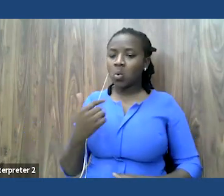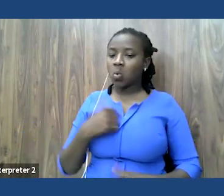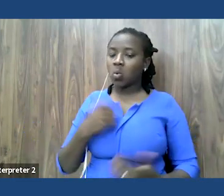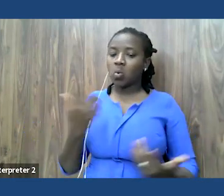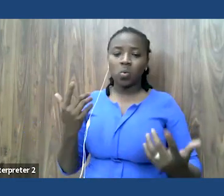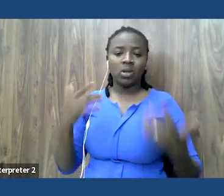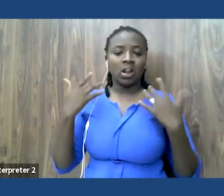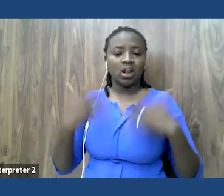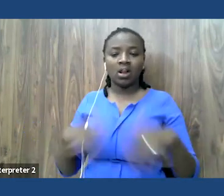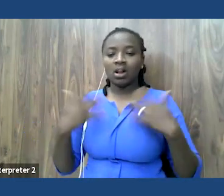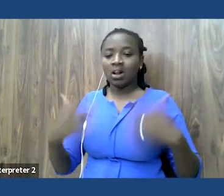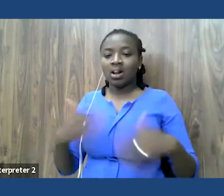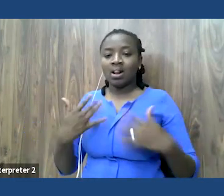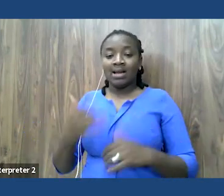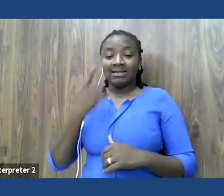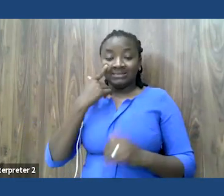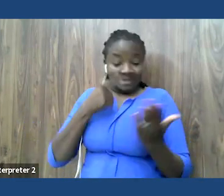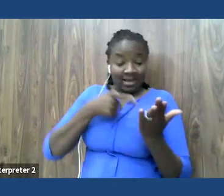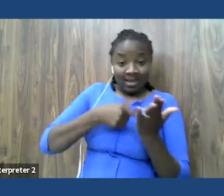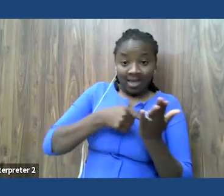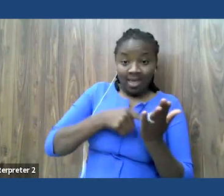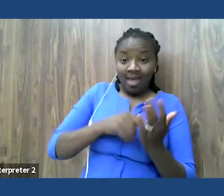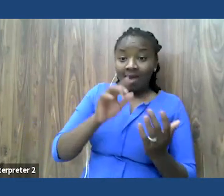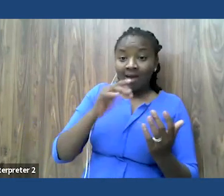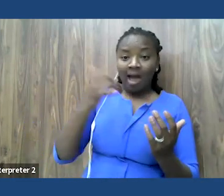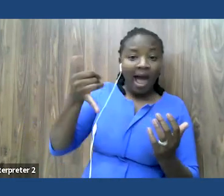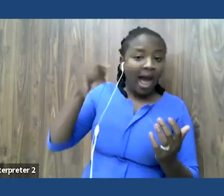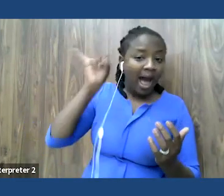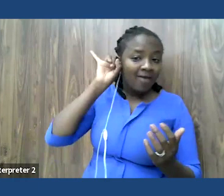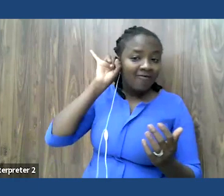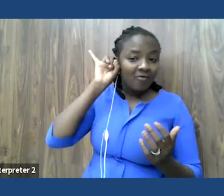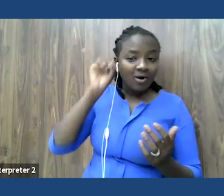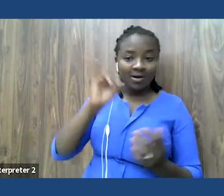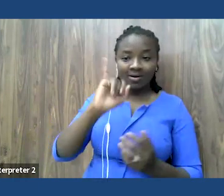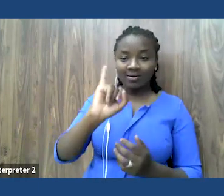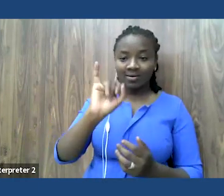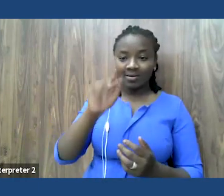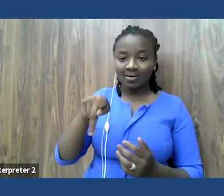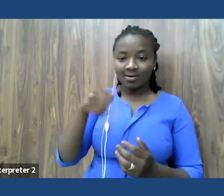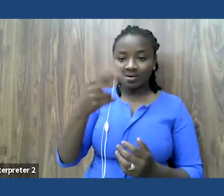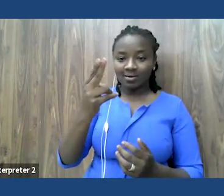voice tool that Apple came out with, as I'm sure many of you are.